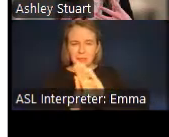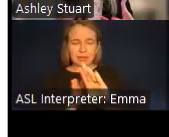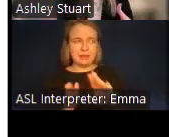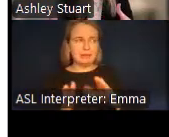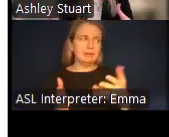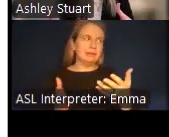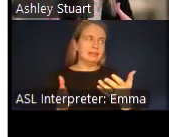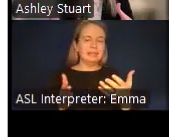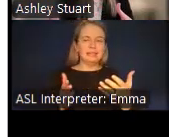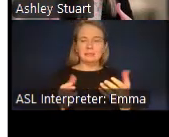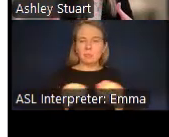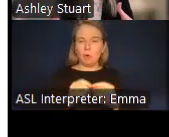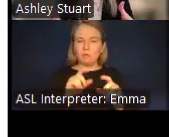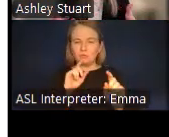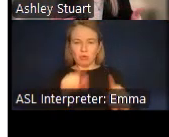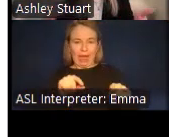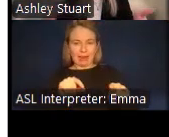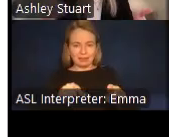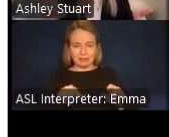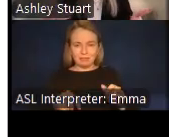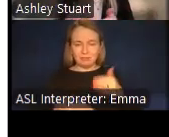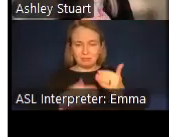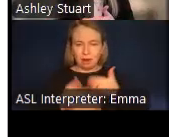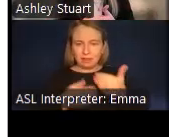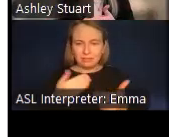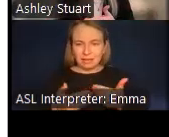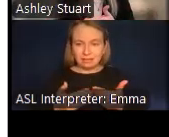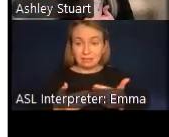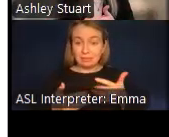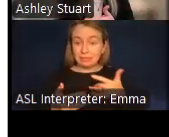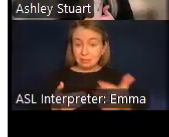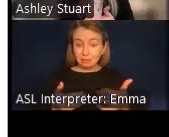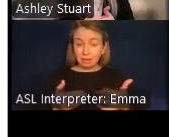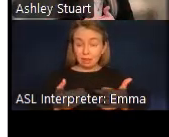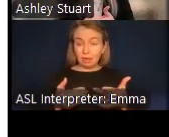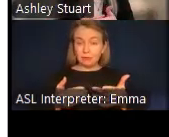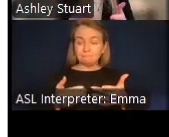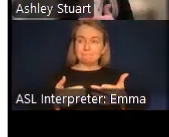reactive process, so it's often driven by a child becoming